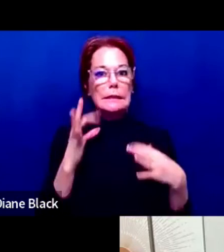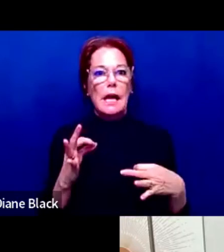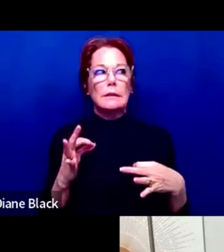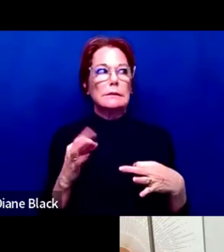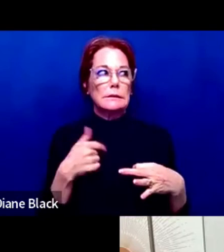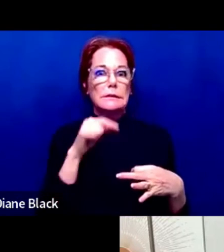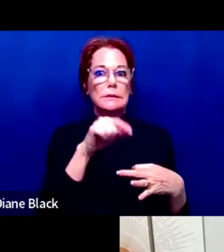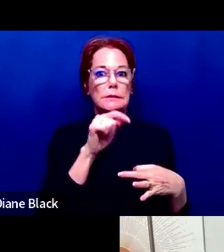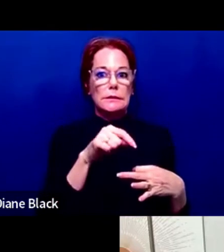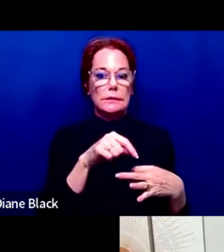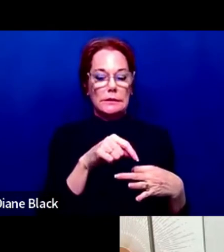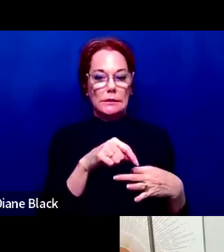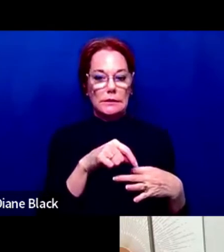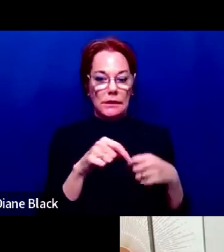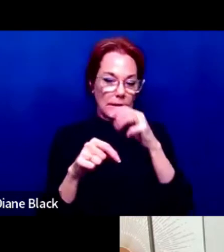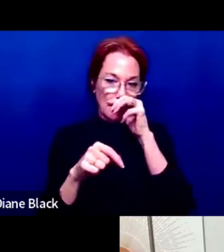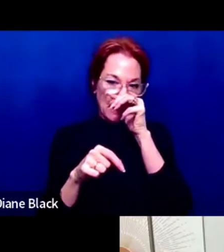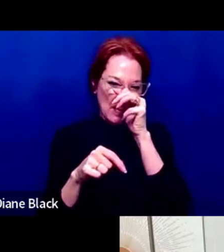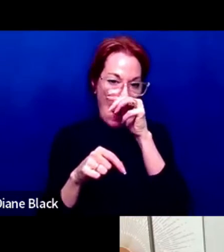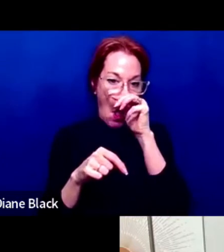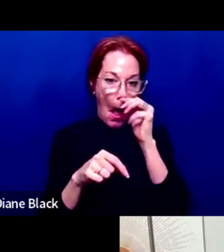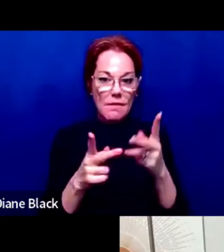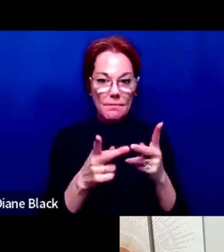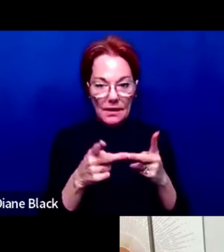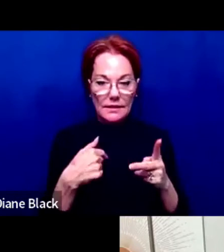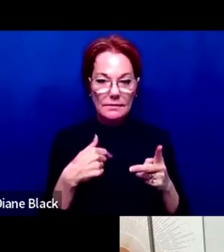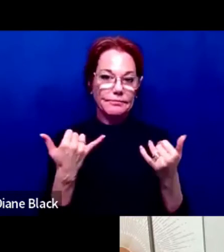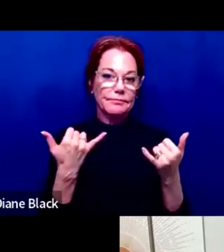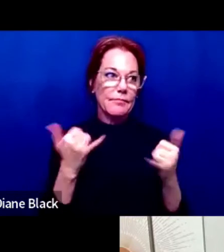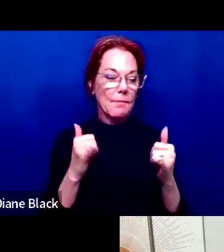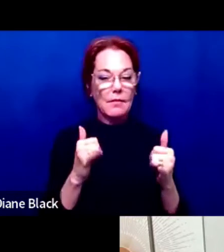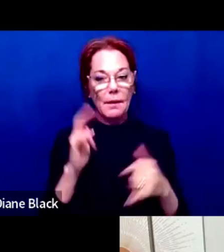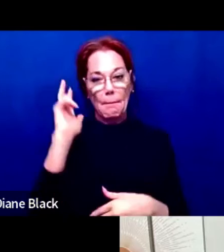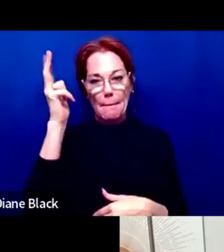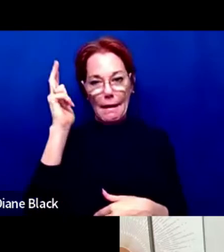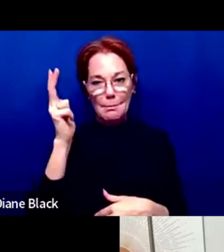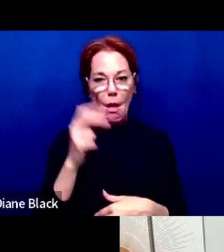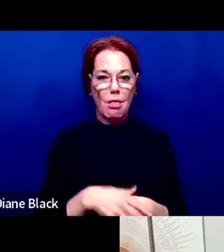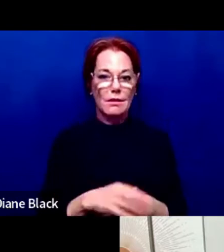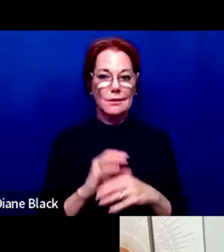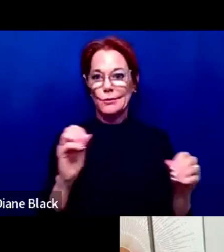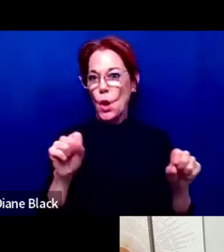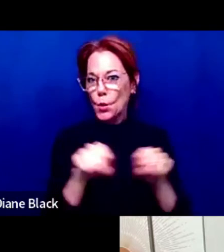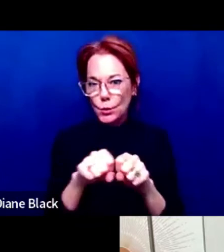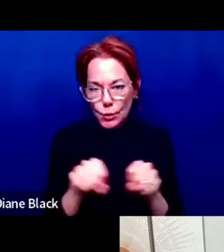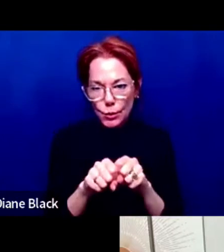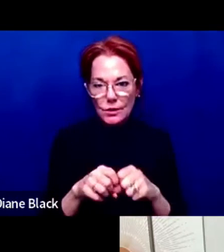playing basketball on carpet, with no shoes on, which I thought was crazy, maybe crazier than eventually they found out